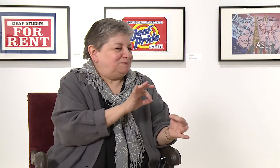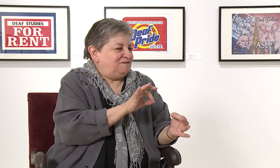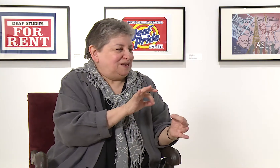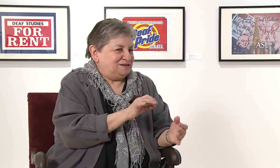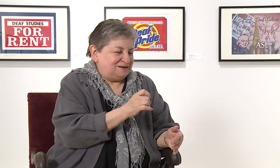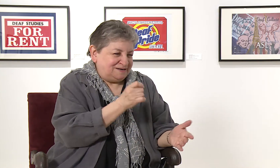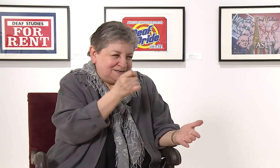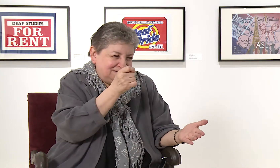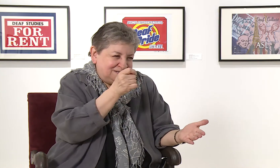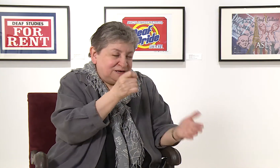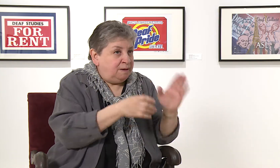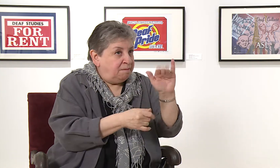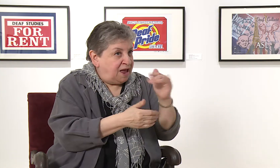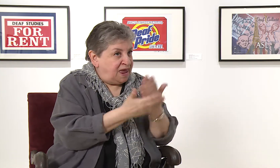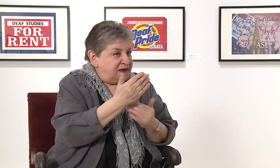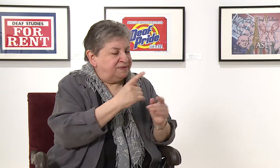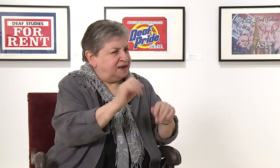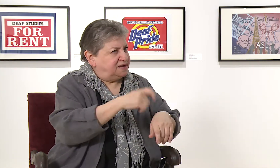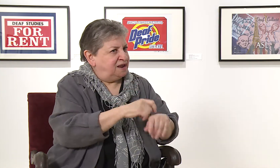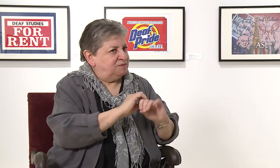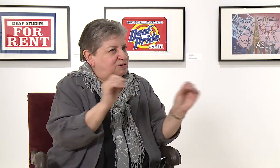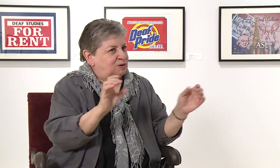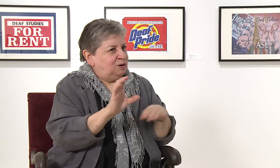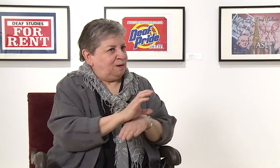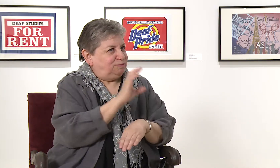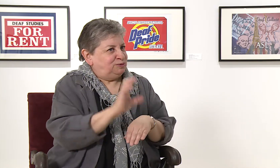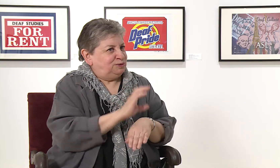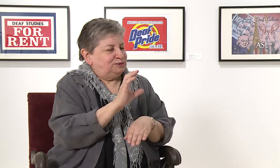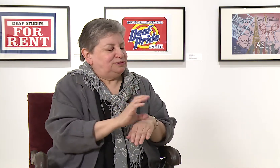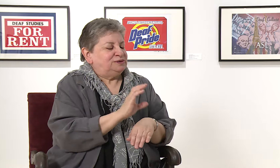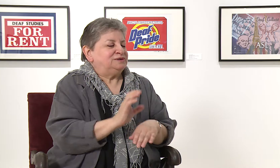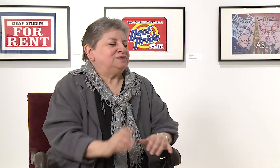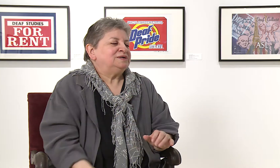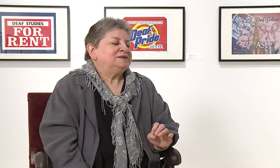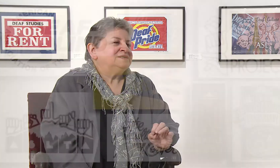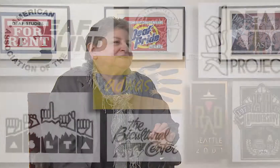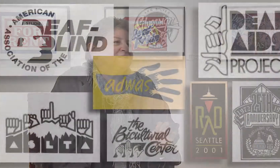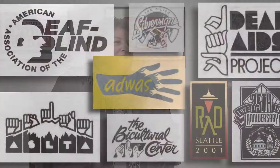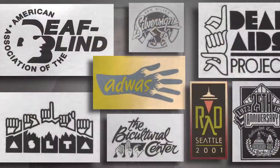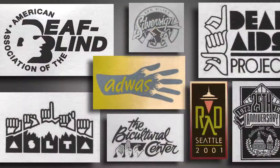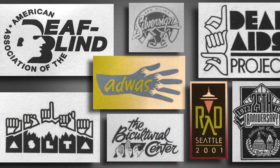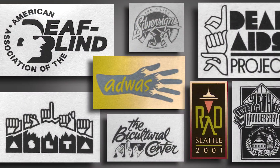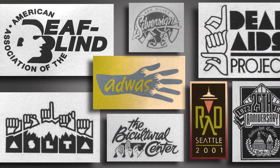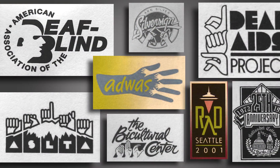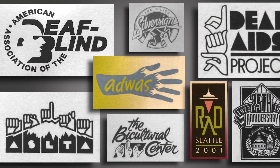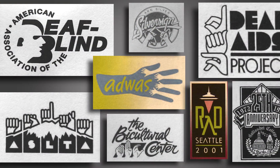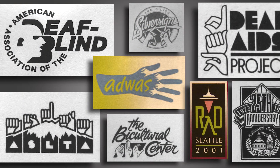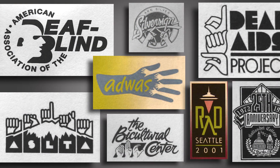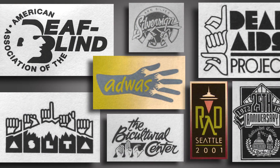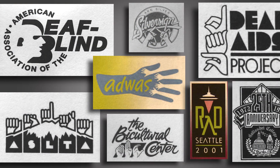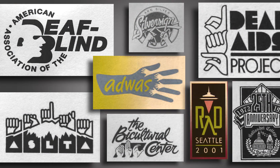I want everything to be absolutely perfect. And everything was done by hand. At that time,